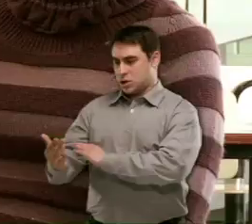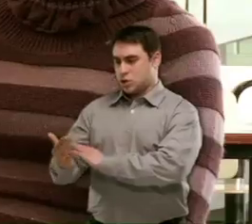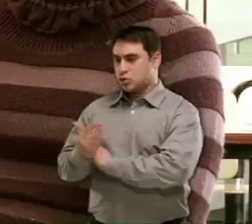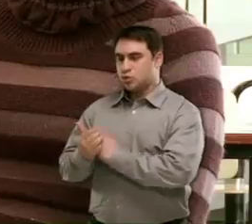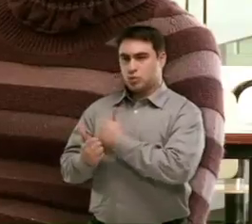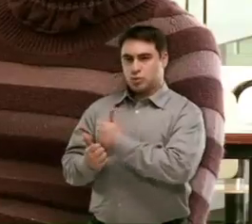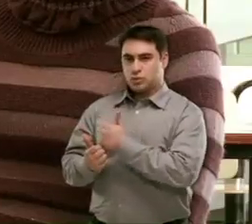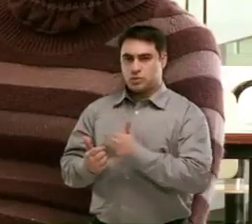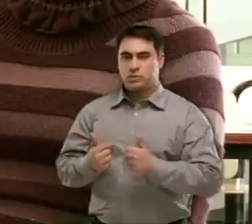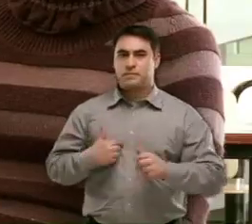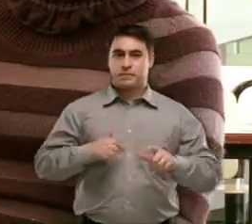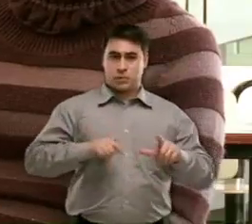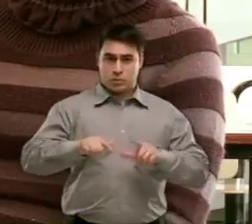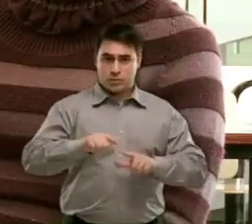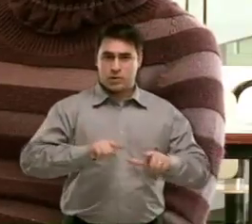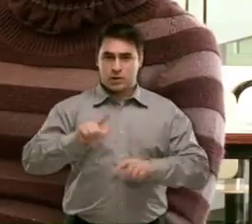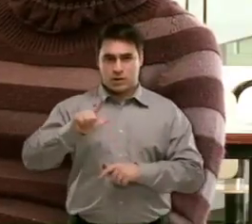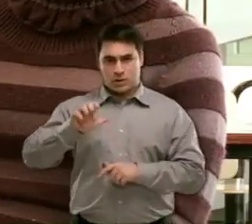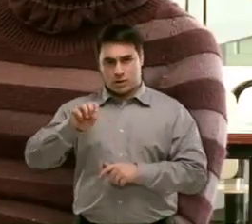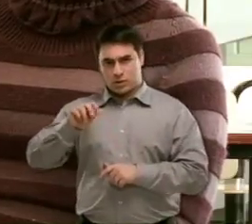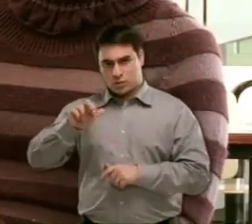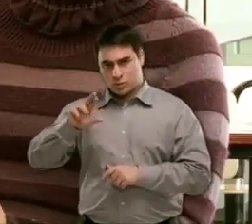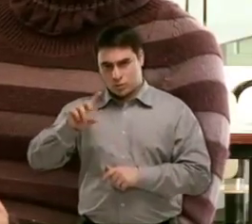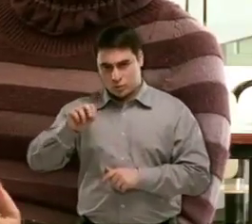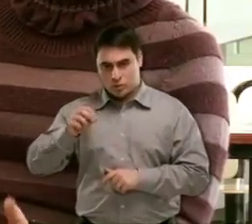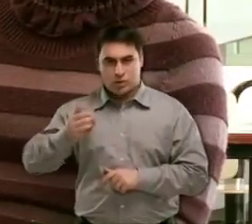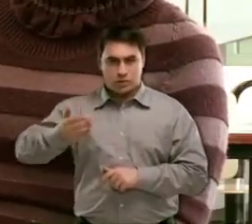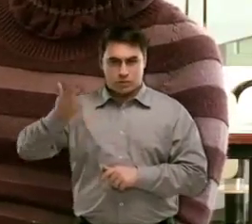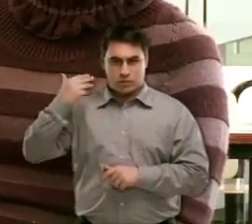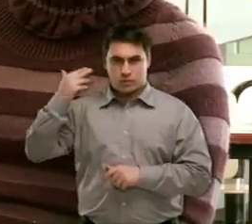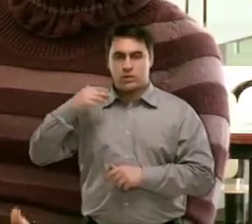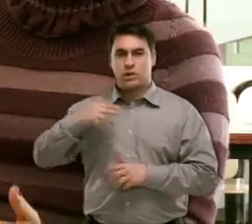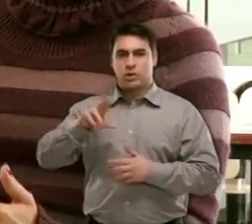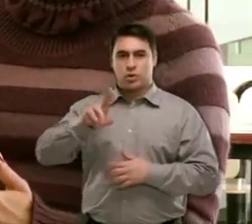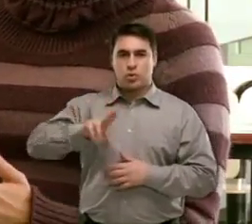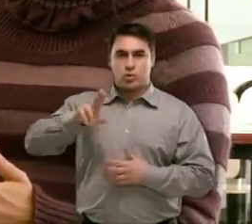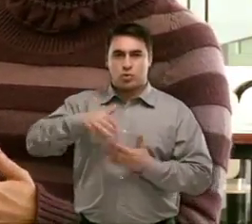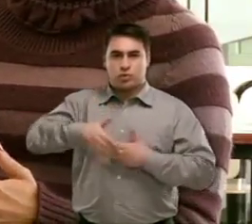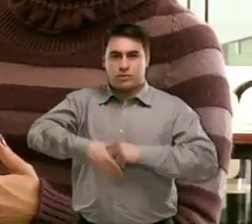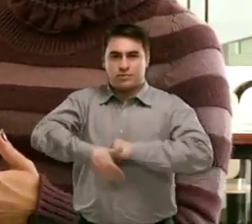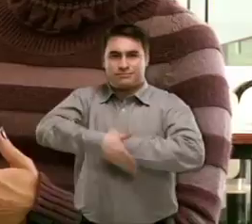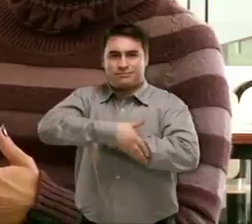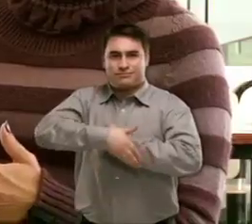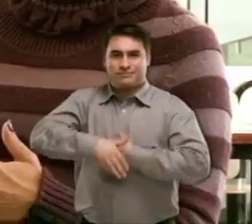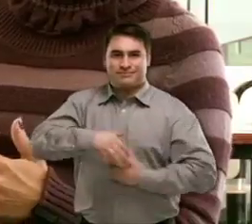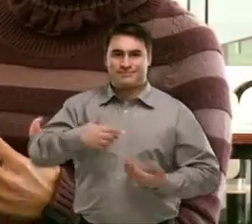I worked with Leonardo, at the time he was in diapers, had no control,